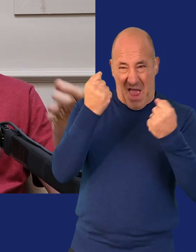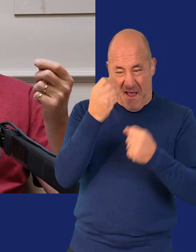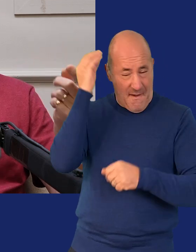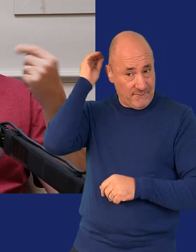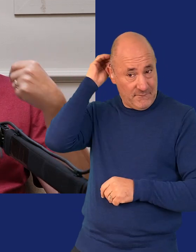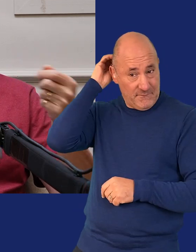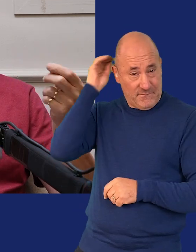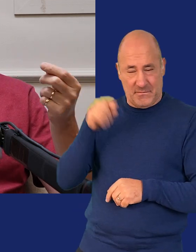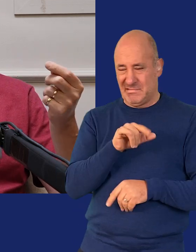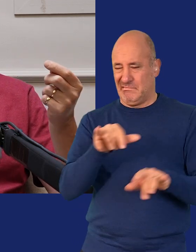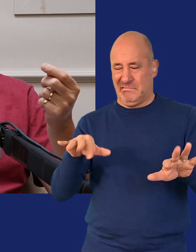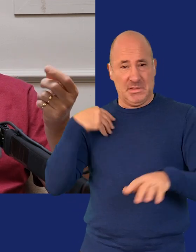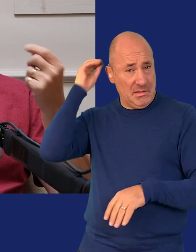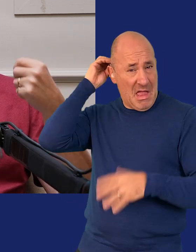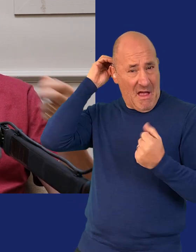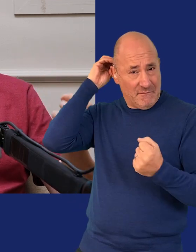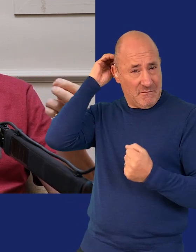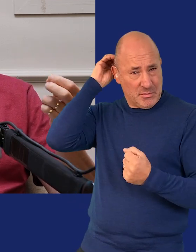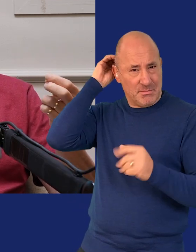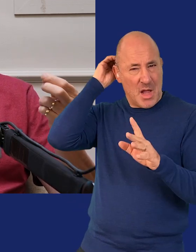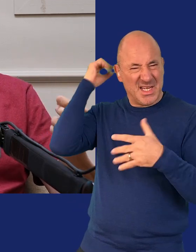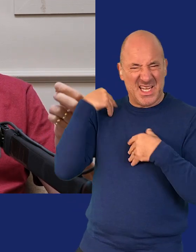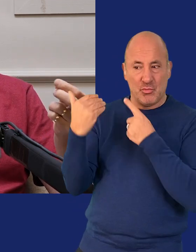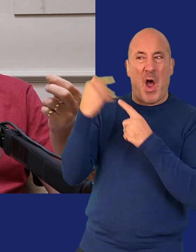But it's about recognizing them. And again, just trying to address them.